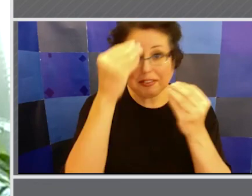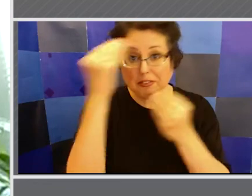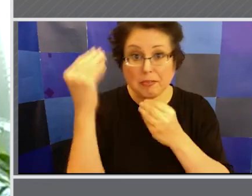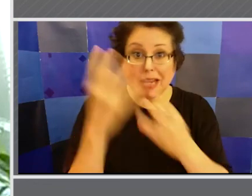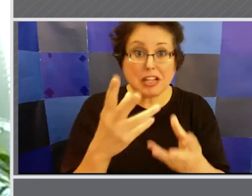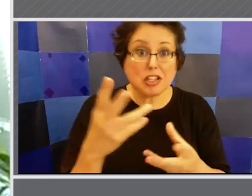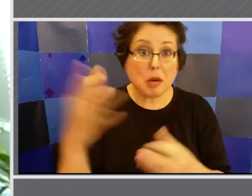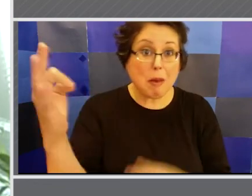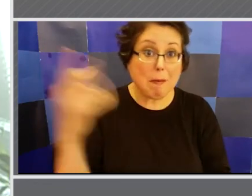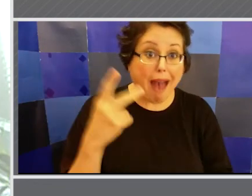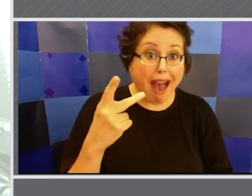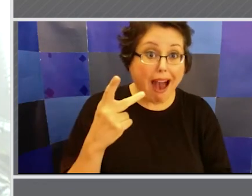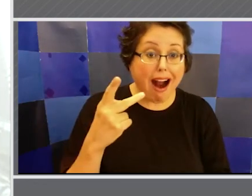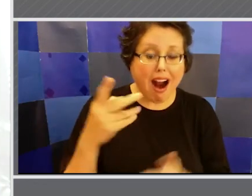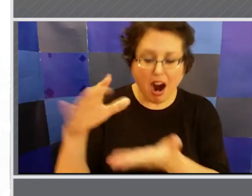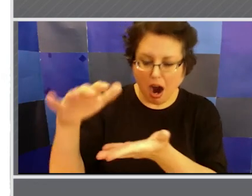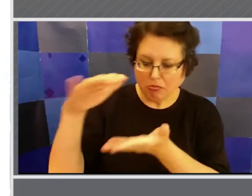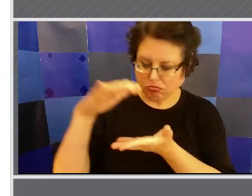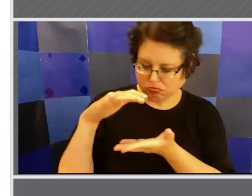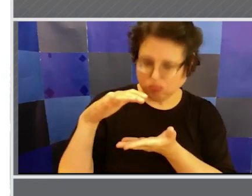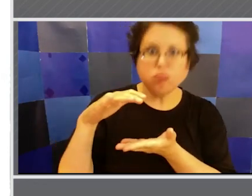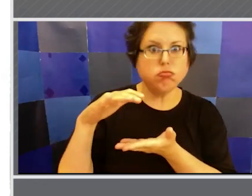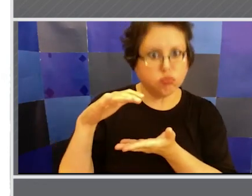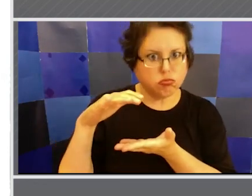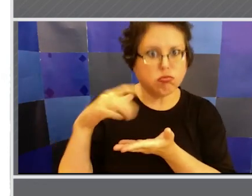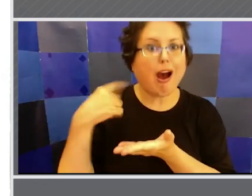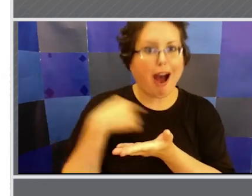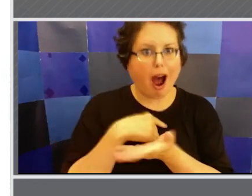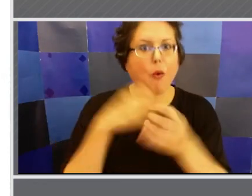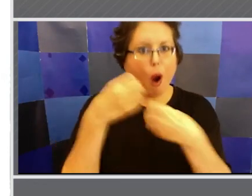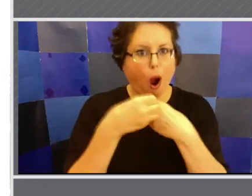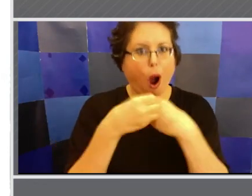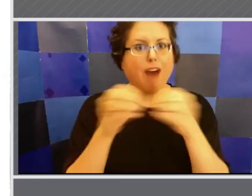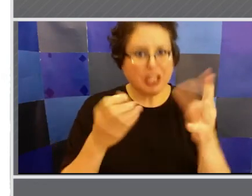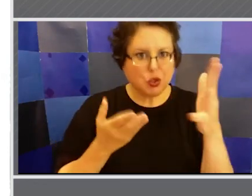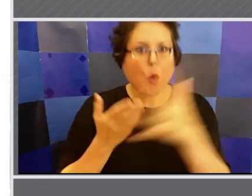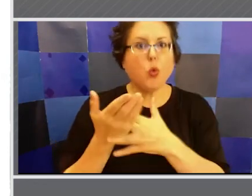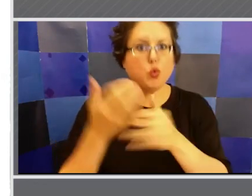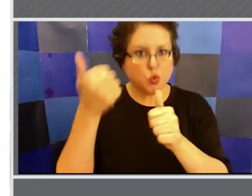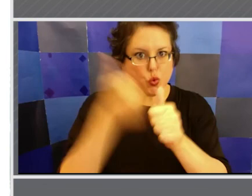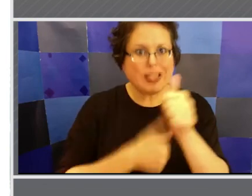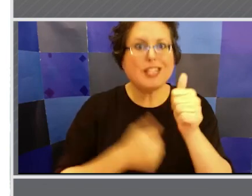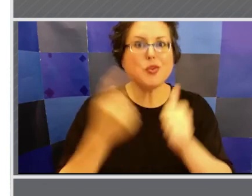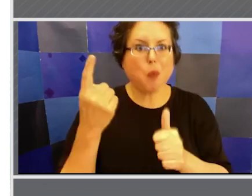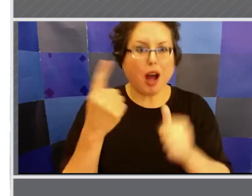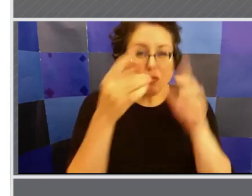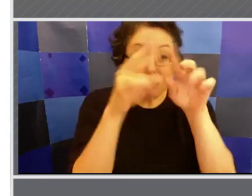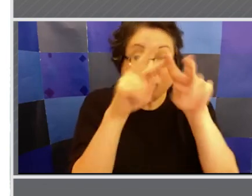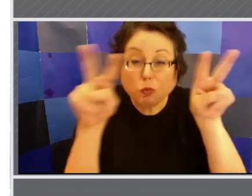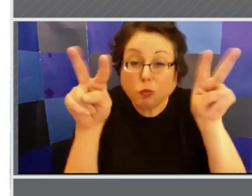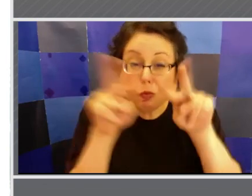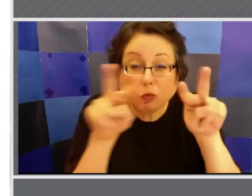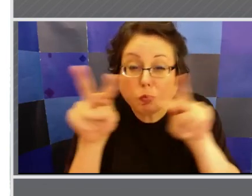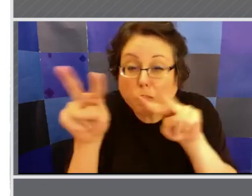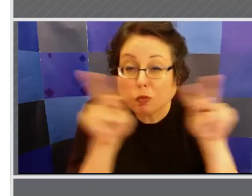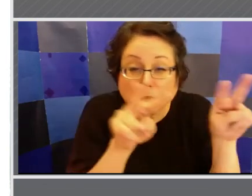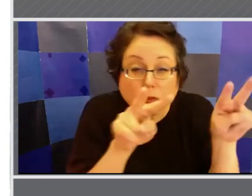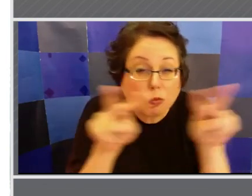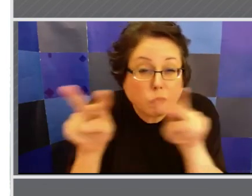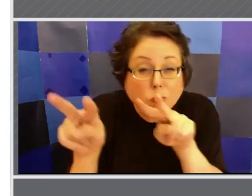Our office actually goes through each single line, and we review it for a few different pieces of information.